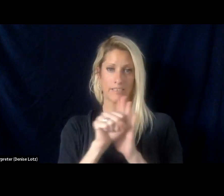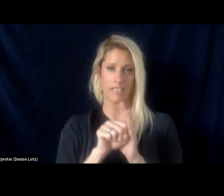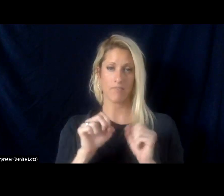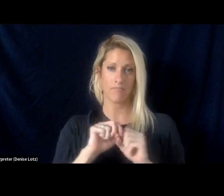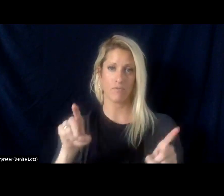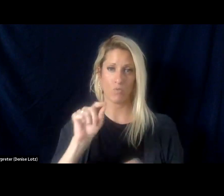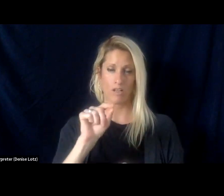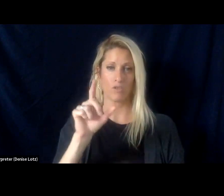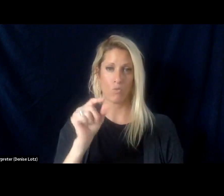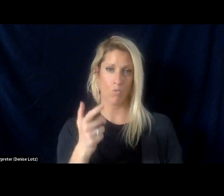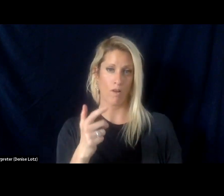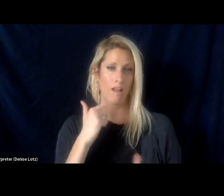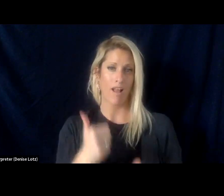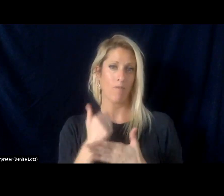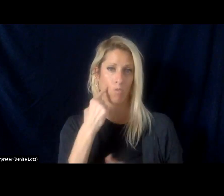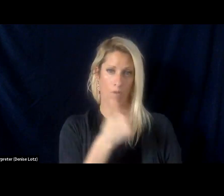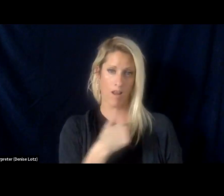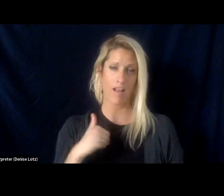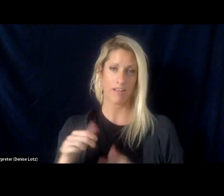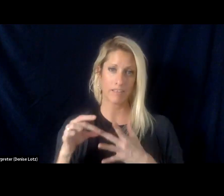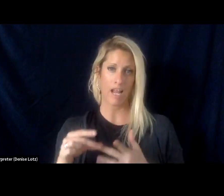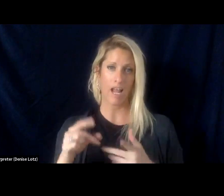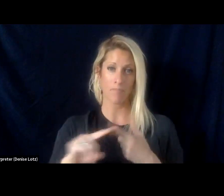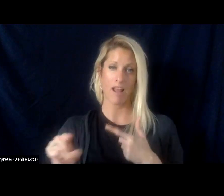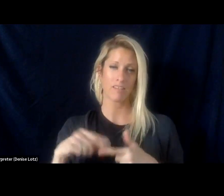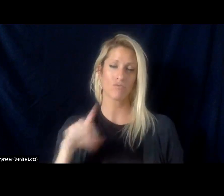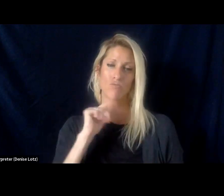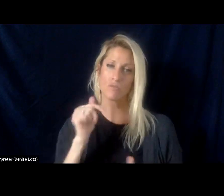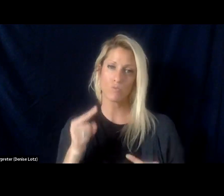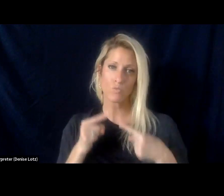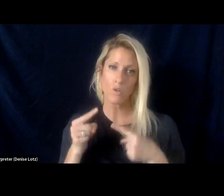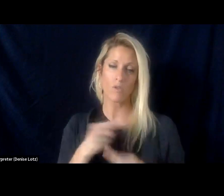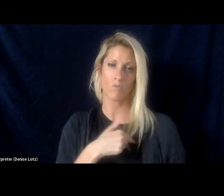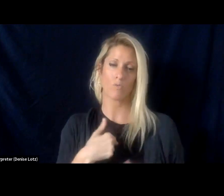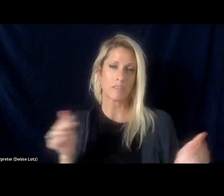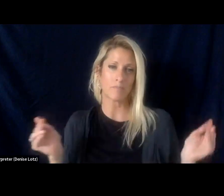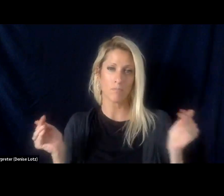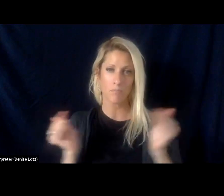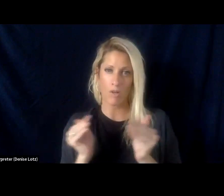been helpful for us as a guide. But implementation has been a struggle we're so small, that you